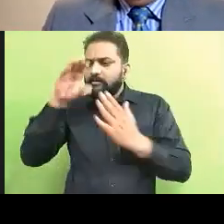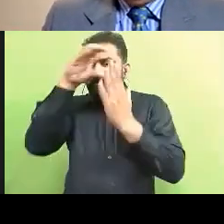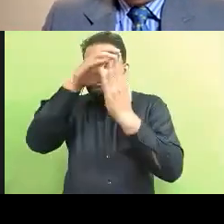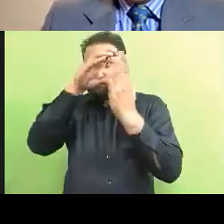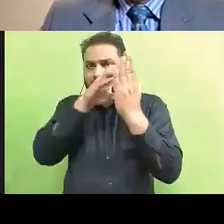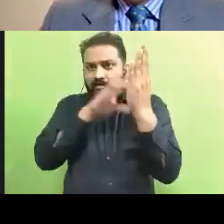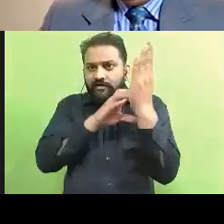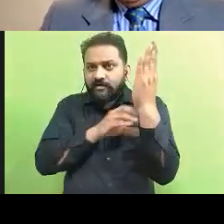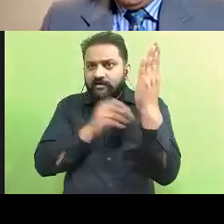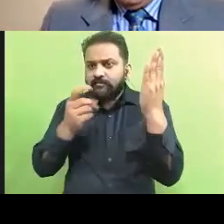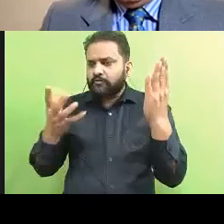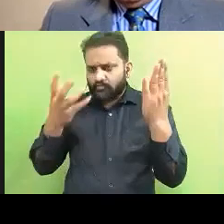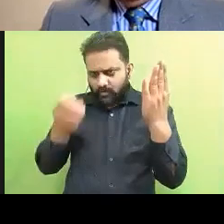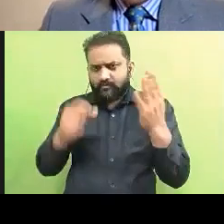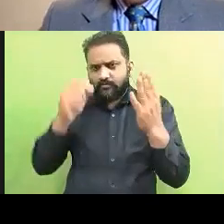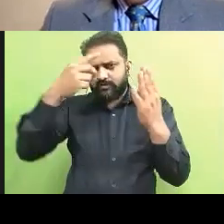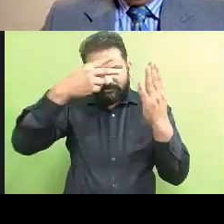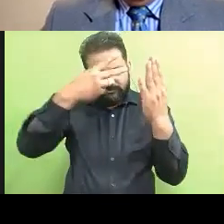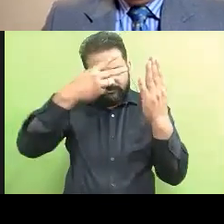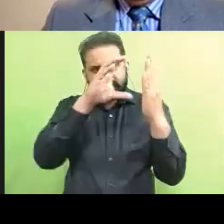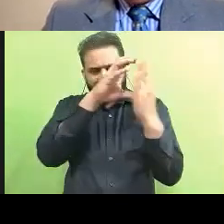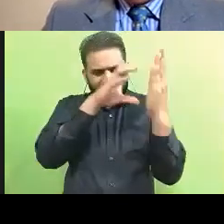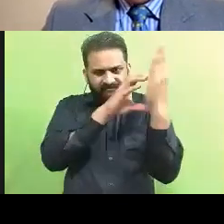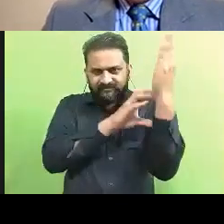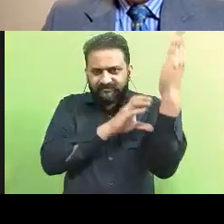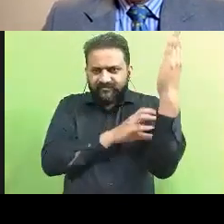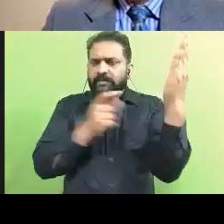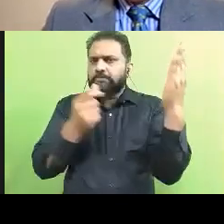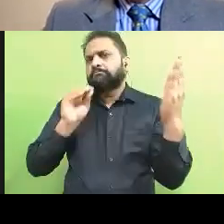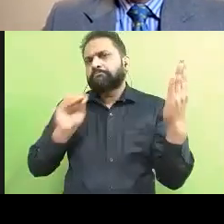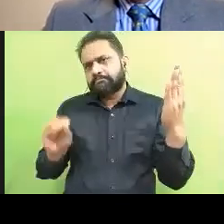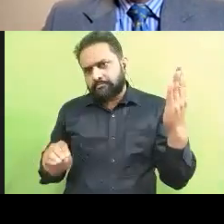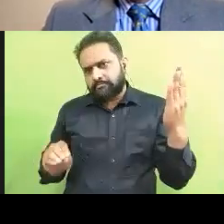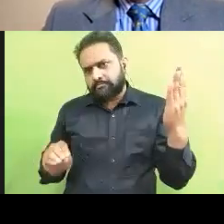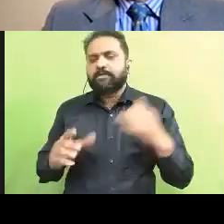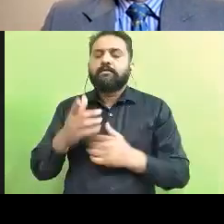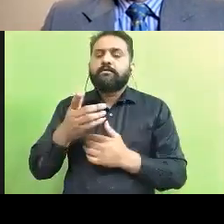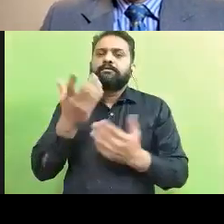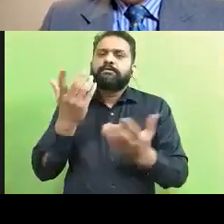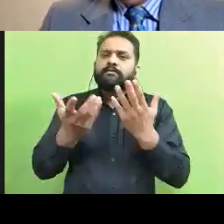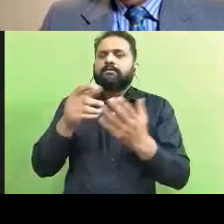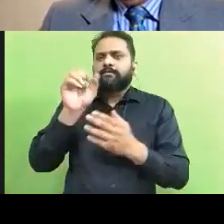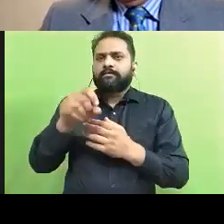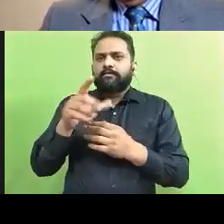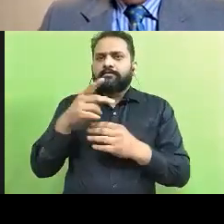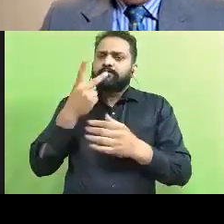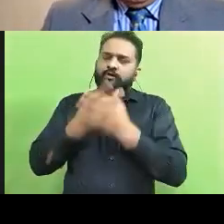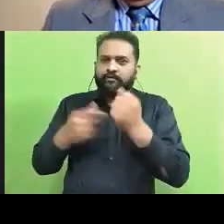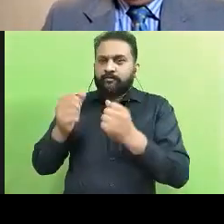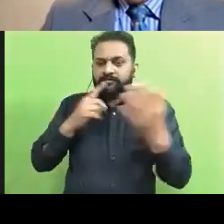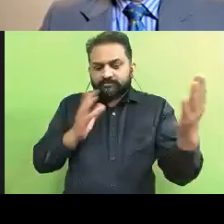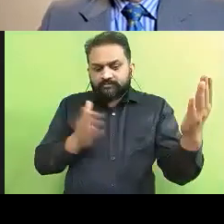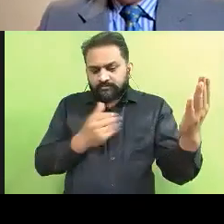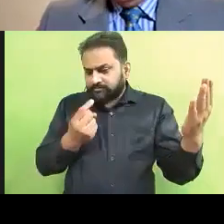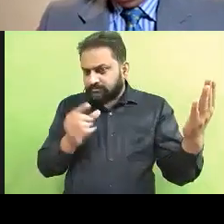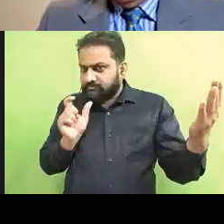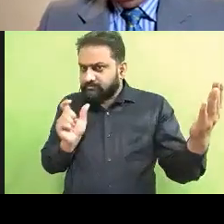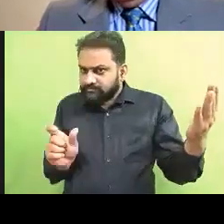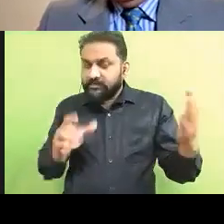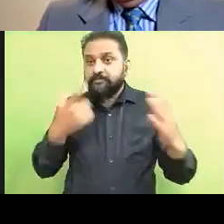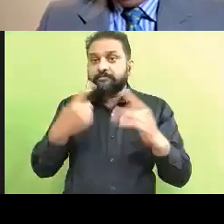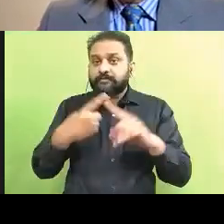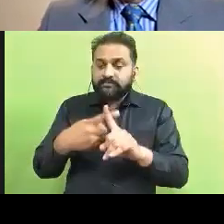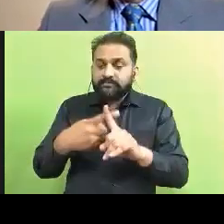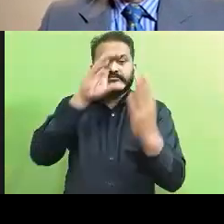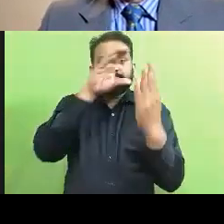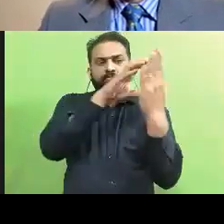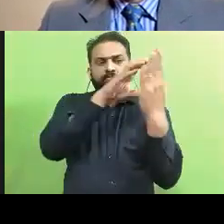to write you can write it sometimes you may have to write it both para and page number maybe two